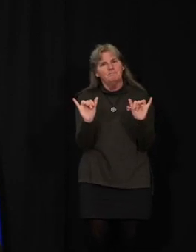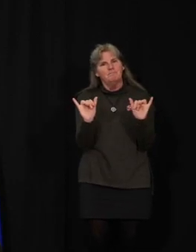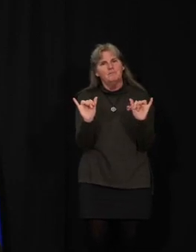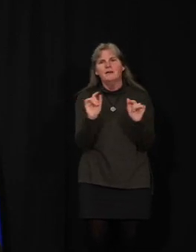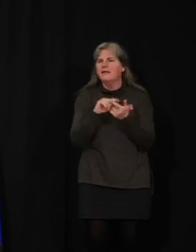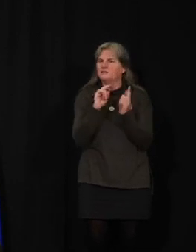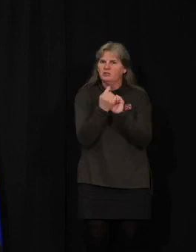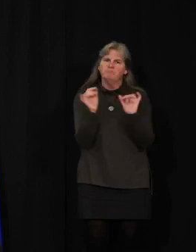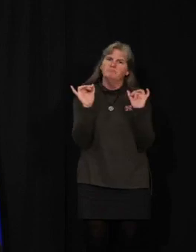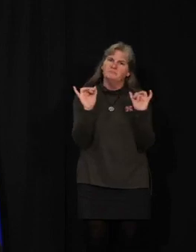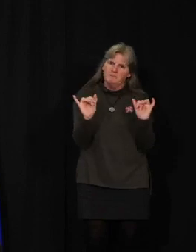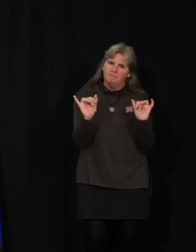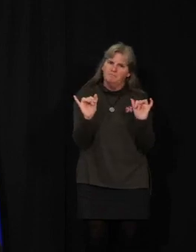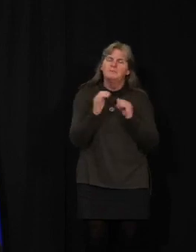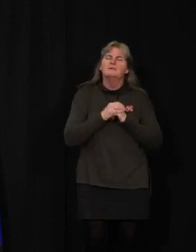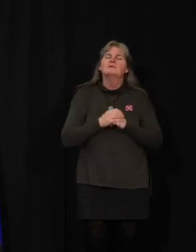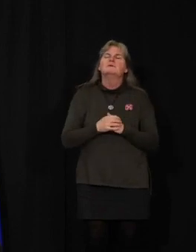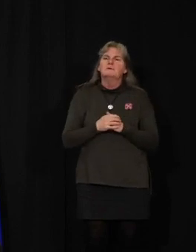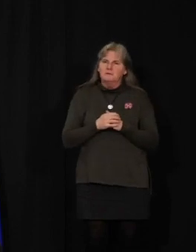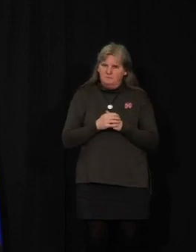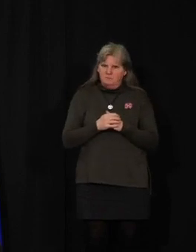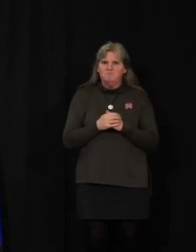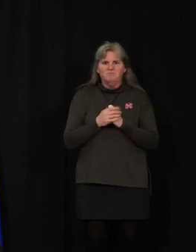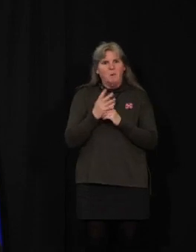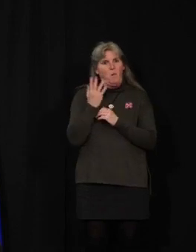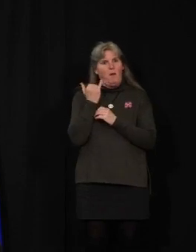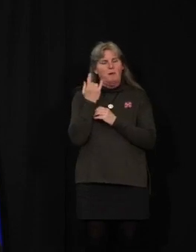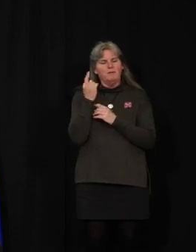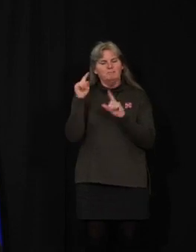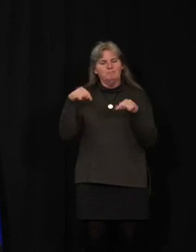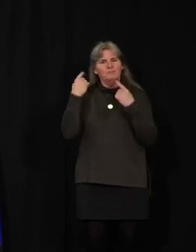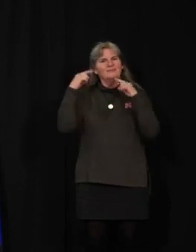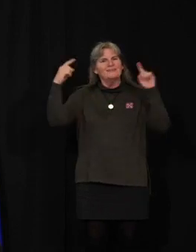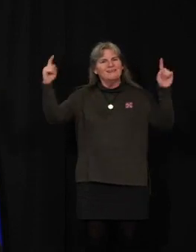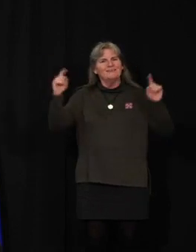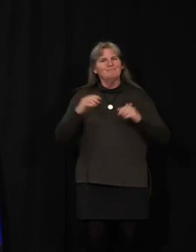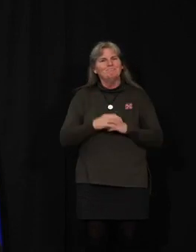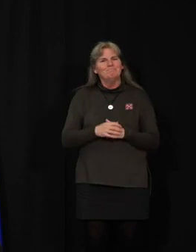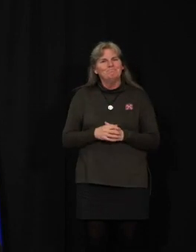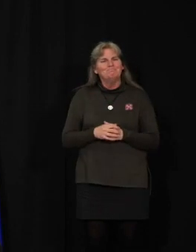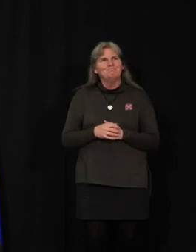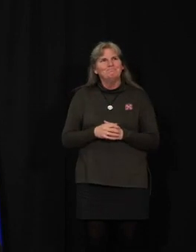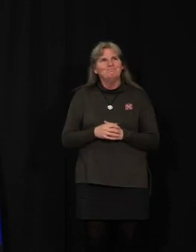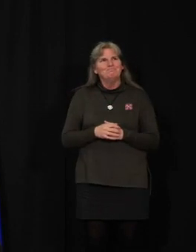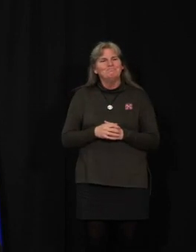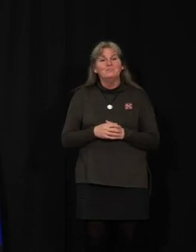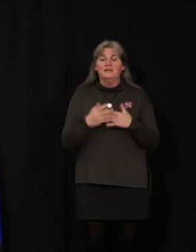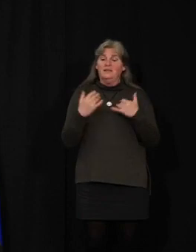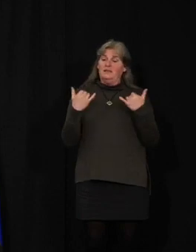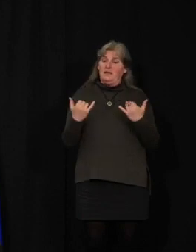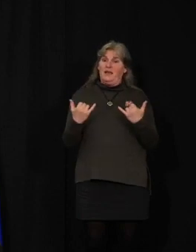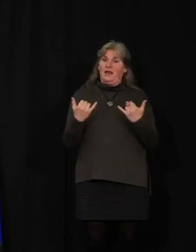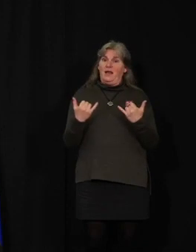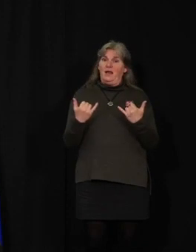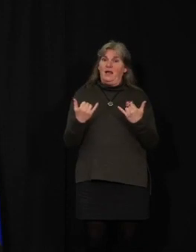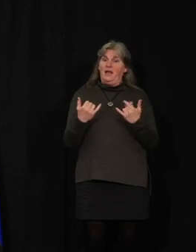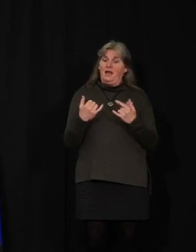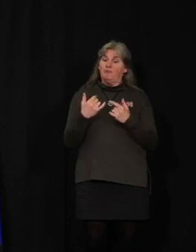with, to this date. Where we are today, because of the incredible actions that we